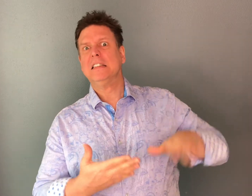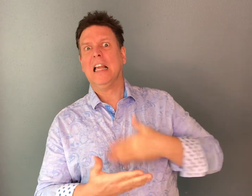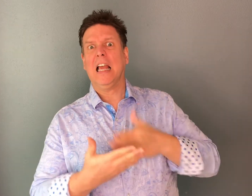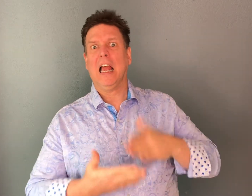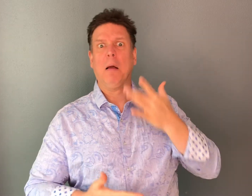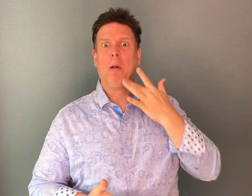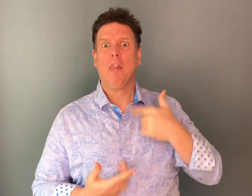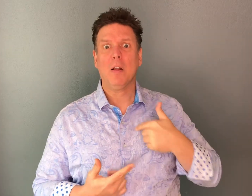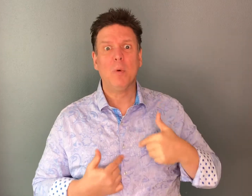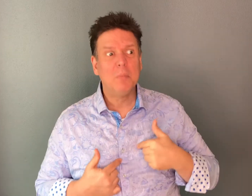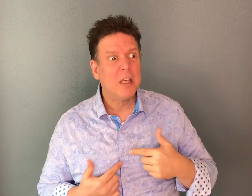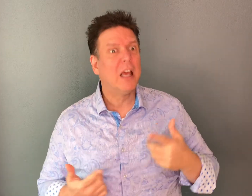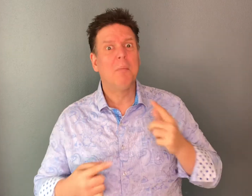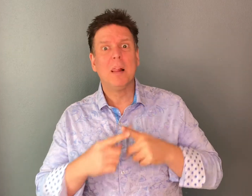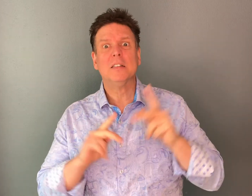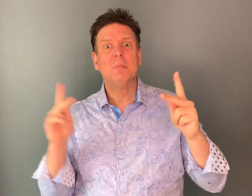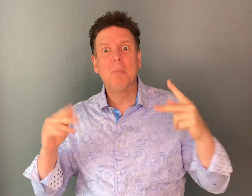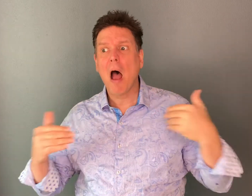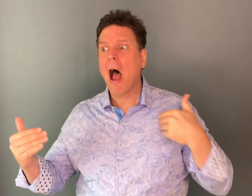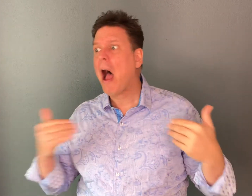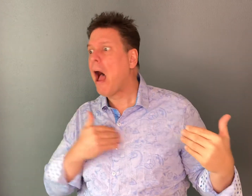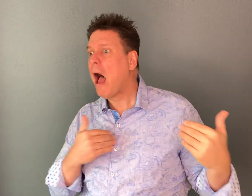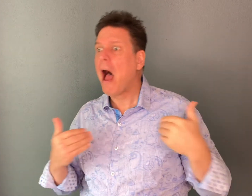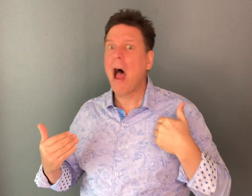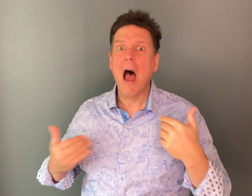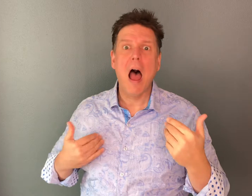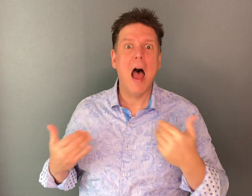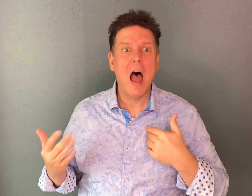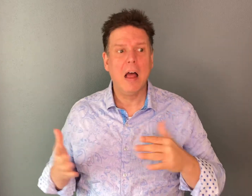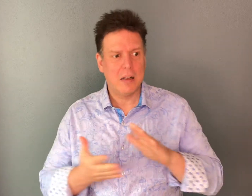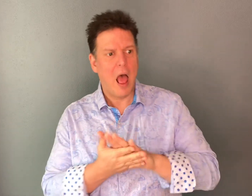Jack Canfield, plus he even sang happy birthday to me plus all these people